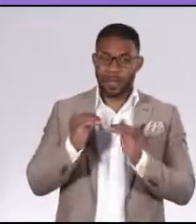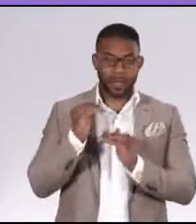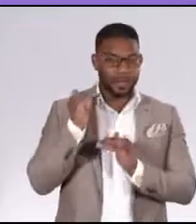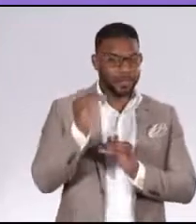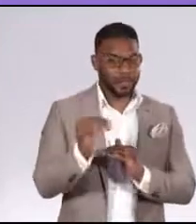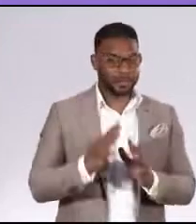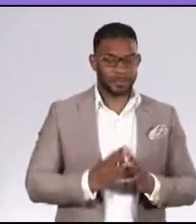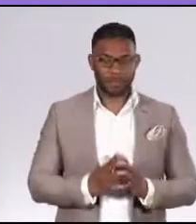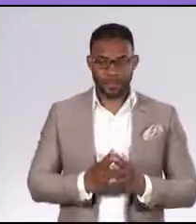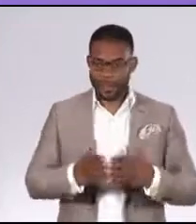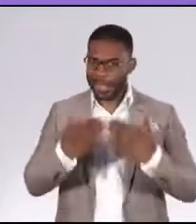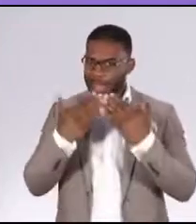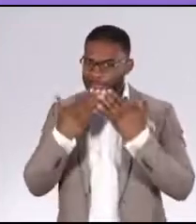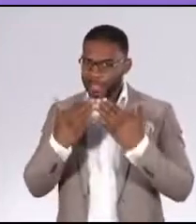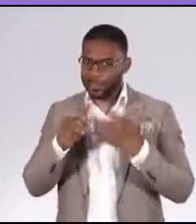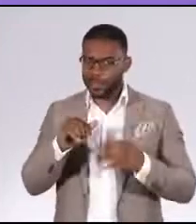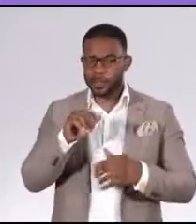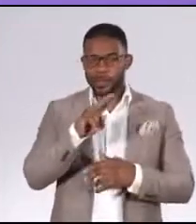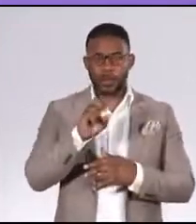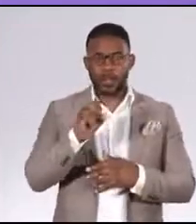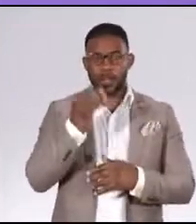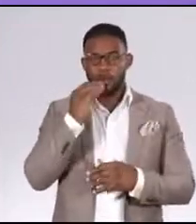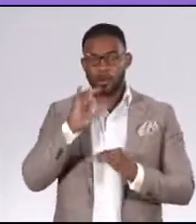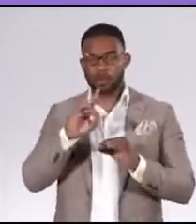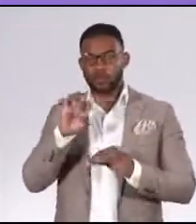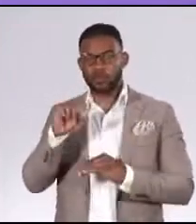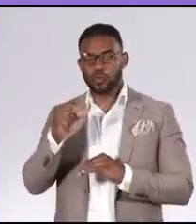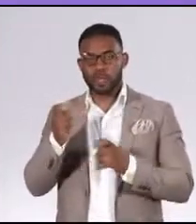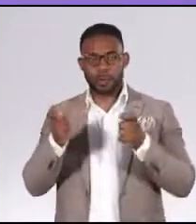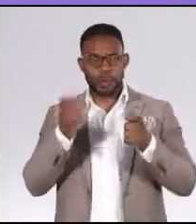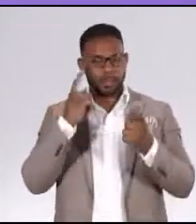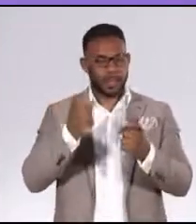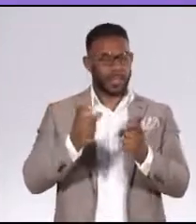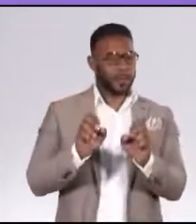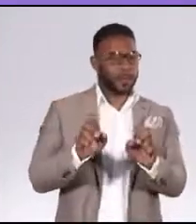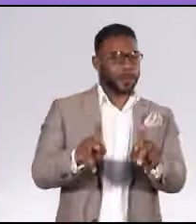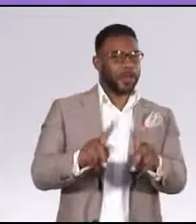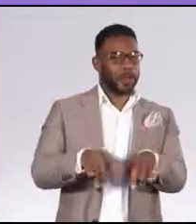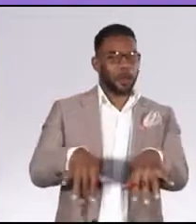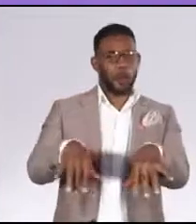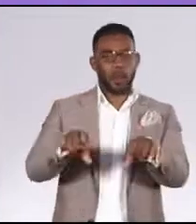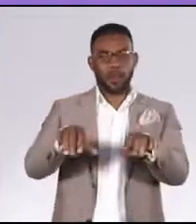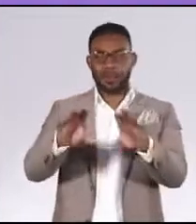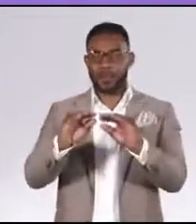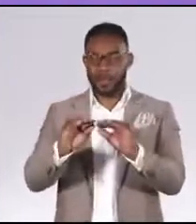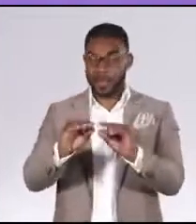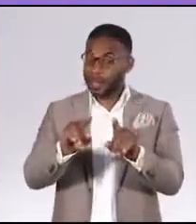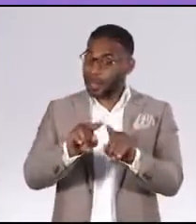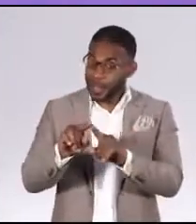Thank you to the us food and drug administration for giving us permission to hold this meeting and for attending today.